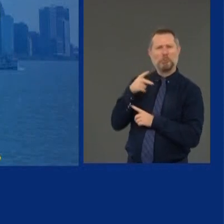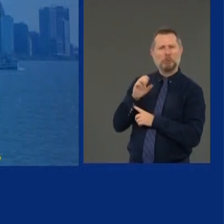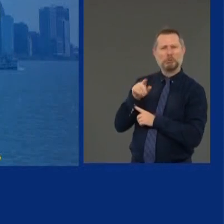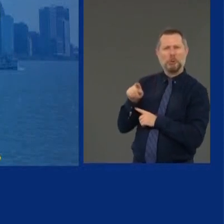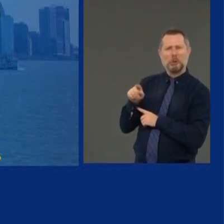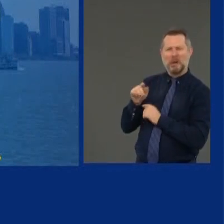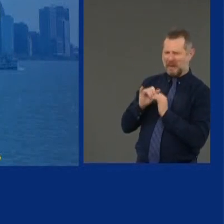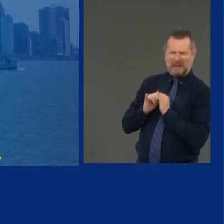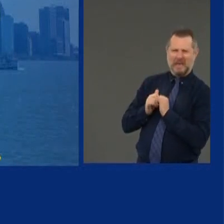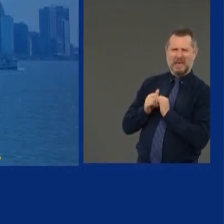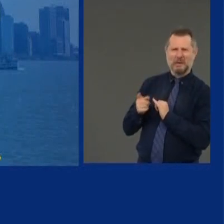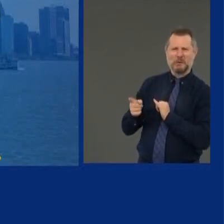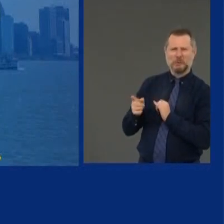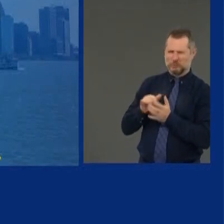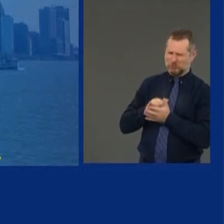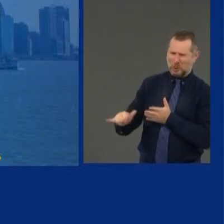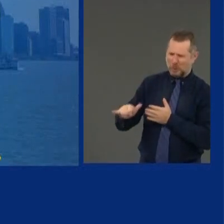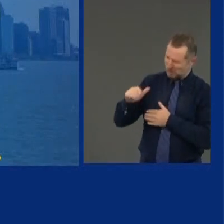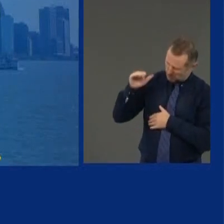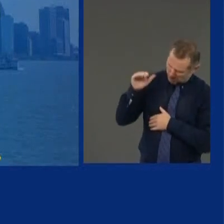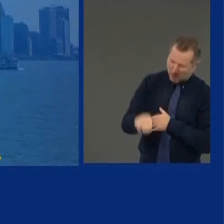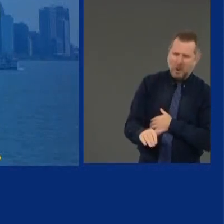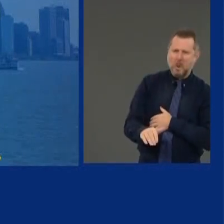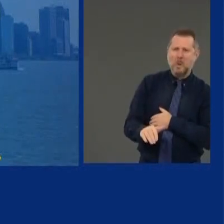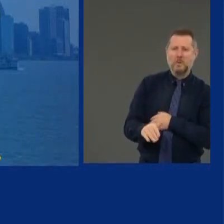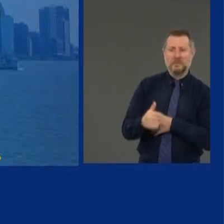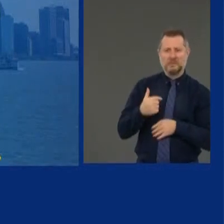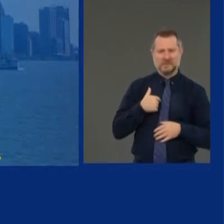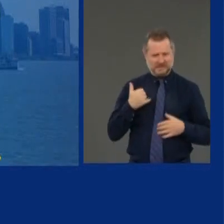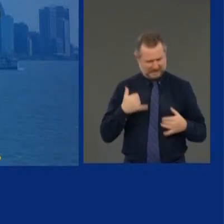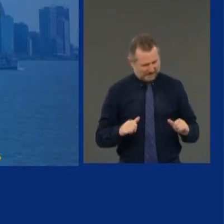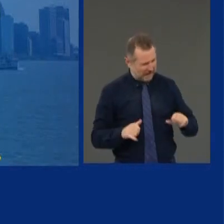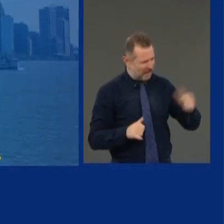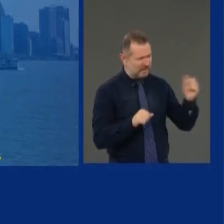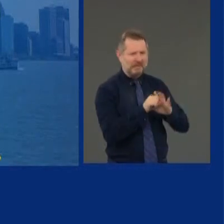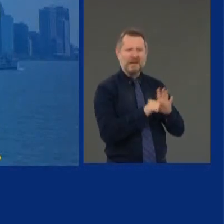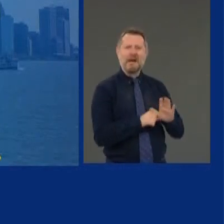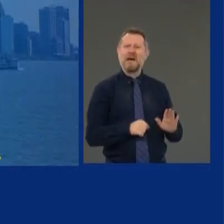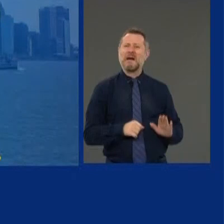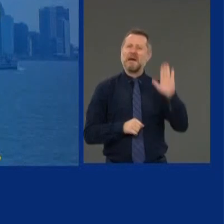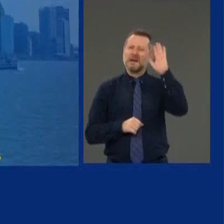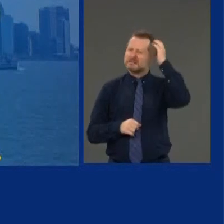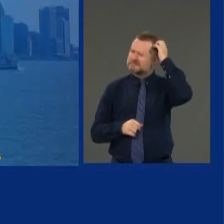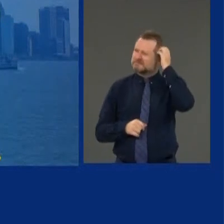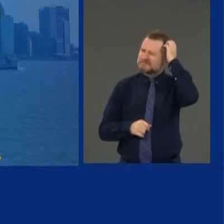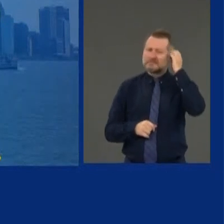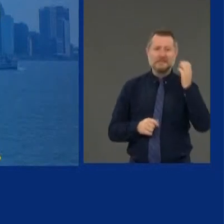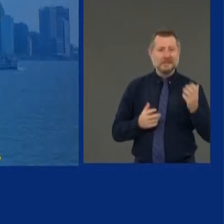ISN'T THAT PECULIAR?